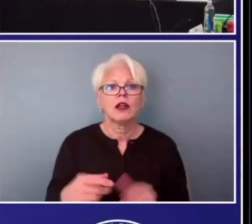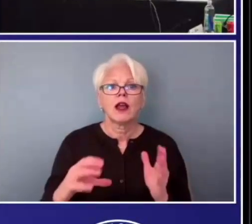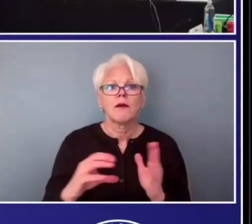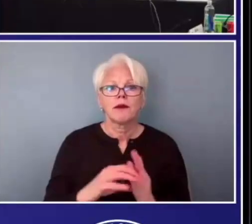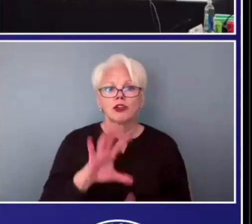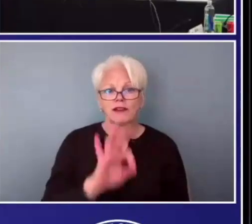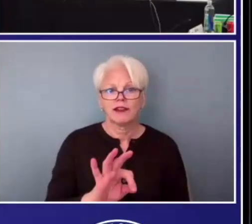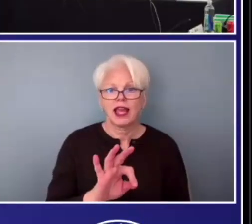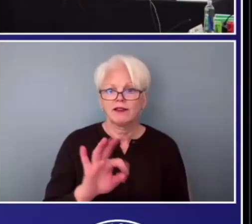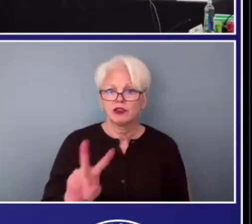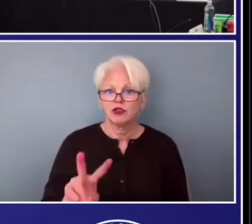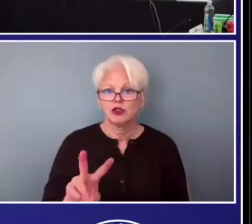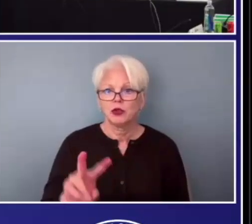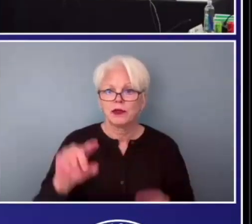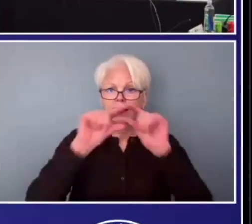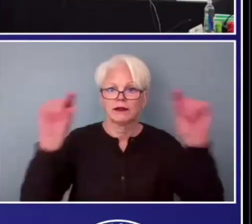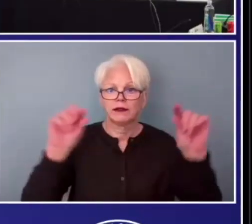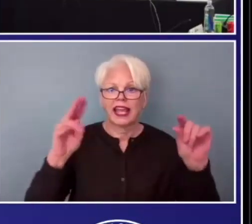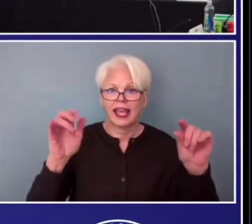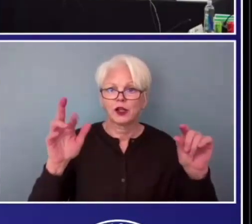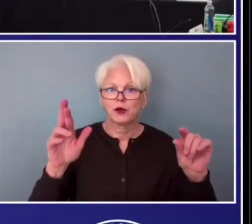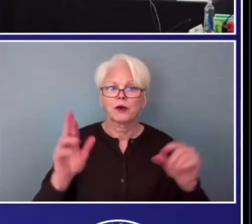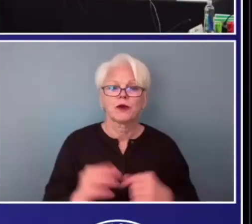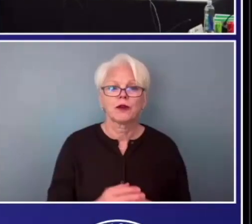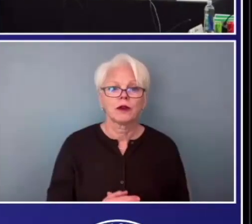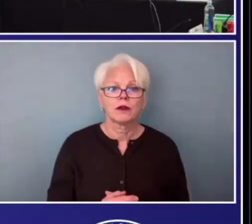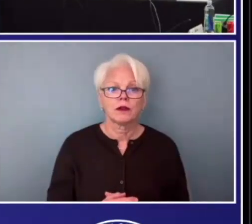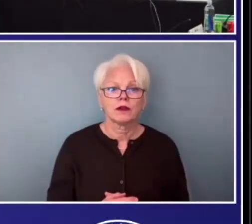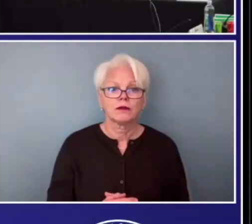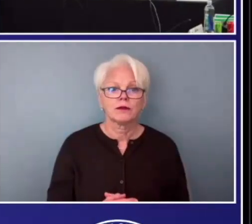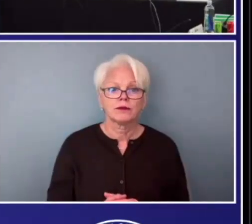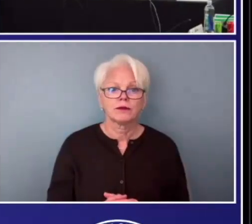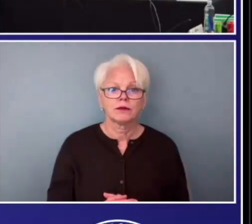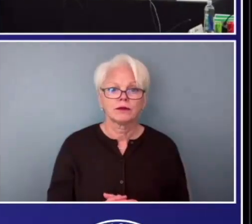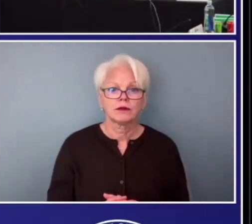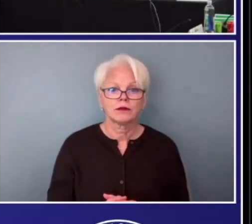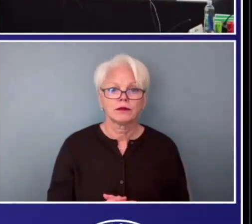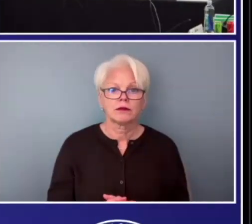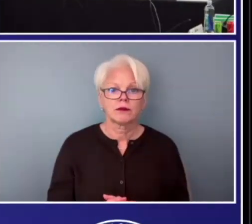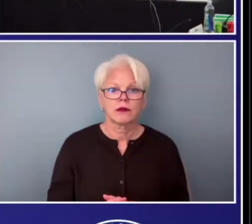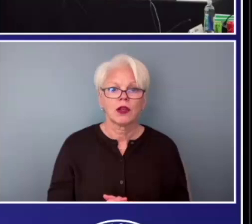(f)(2), we have added,